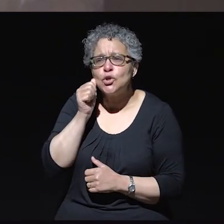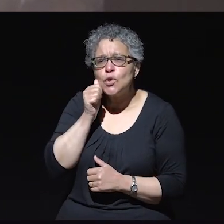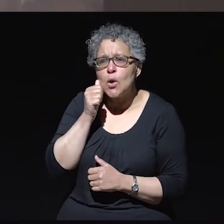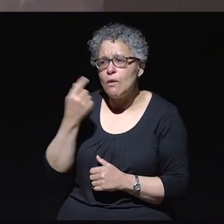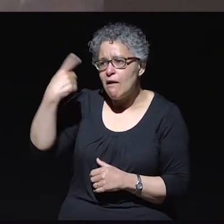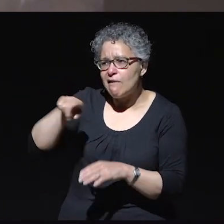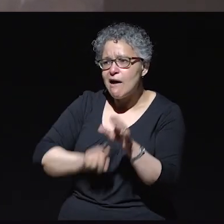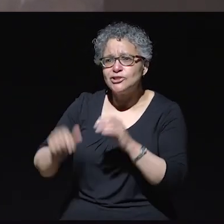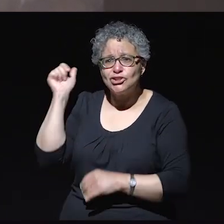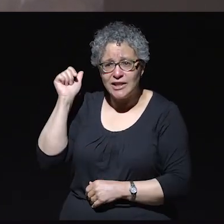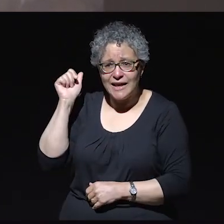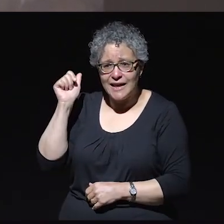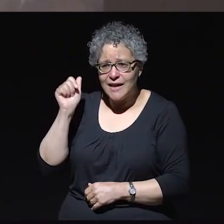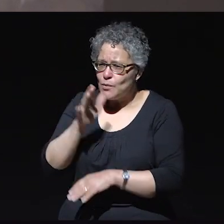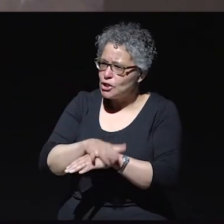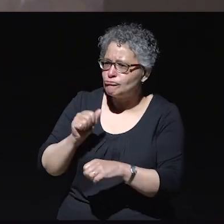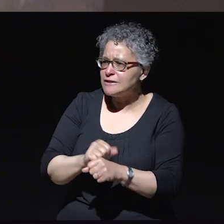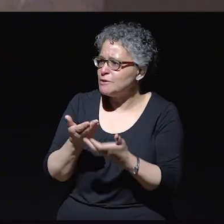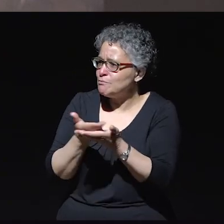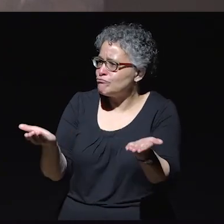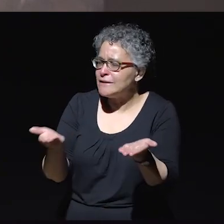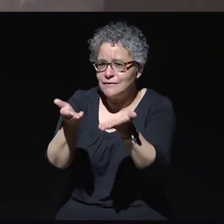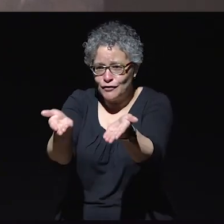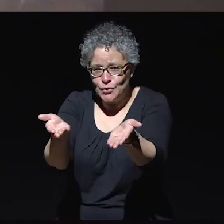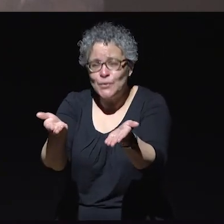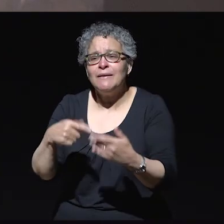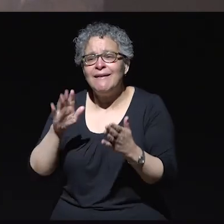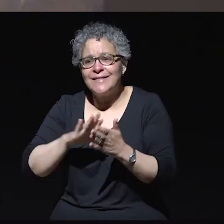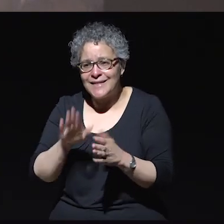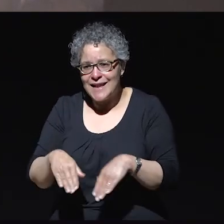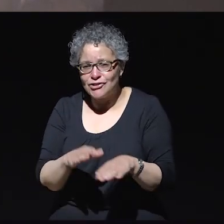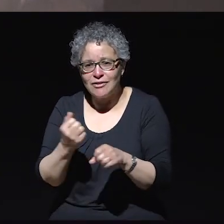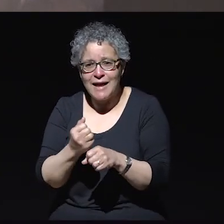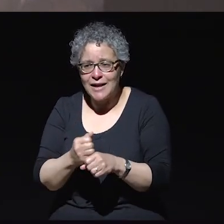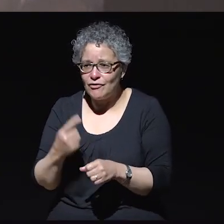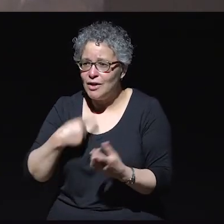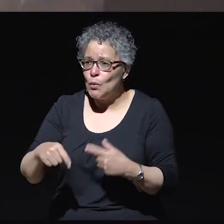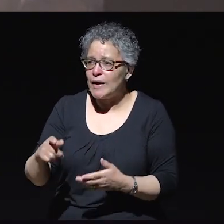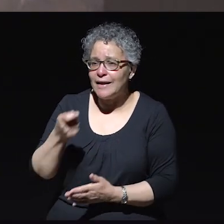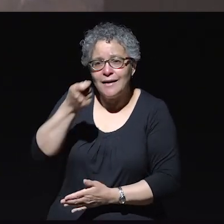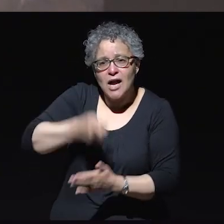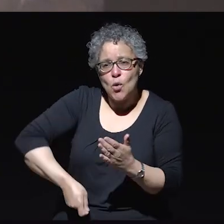as a great Christmas present, we thought, for everyone coming to the National Gallery, we acquired the so called 'Red Boy',